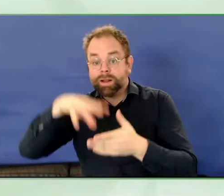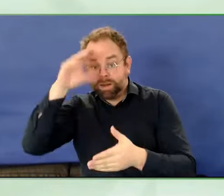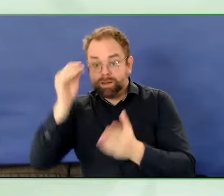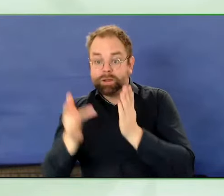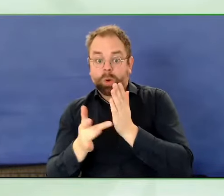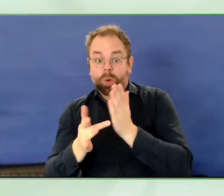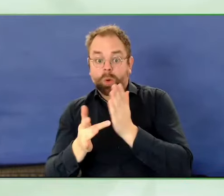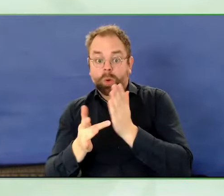the content.